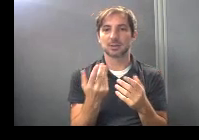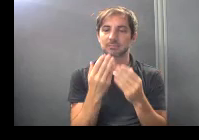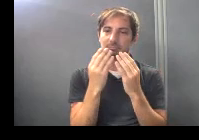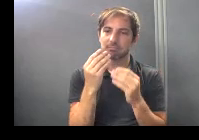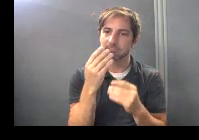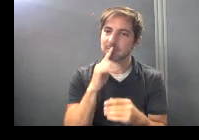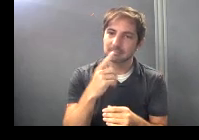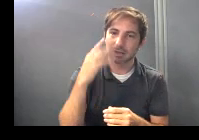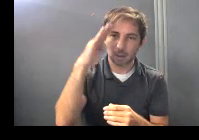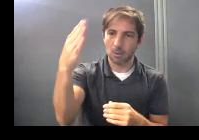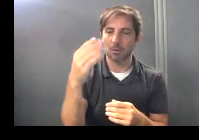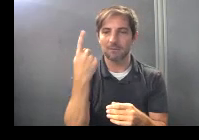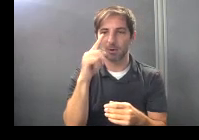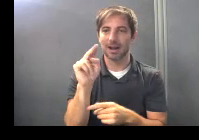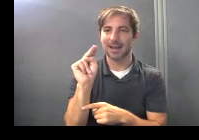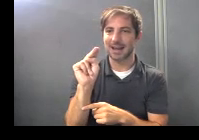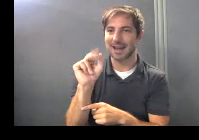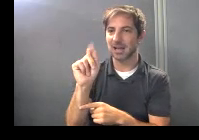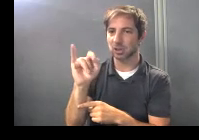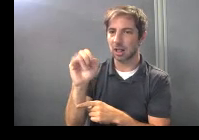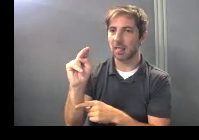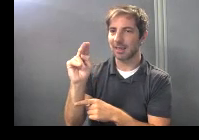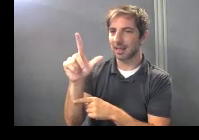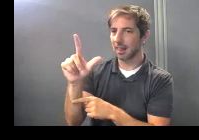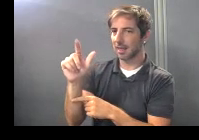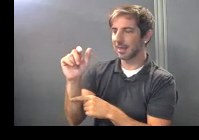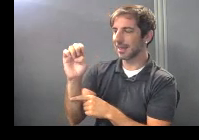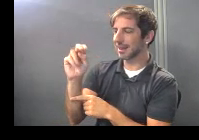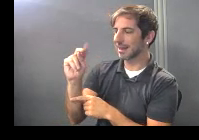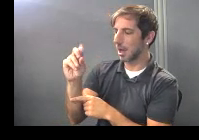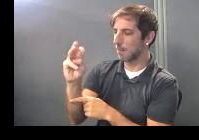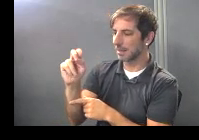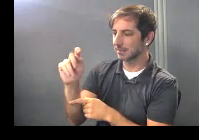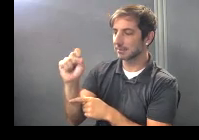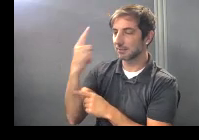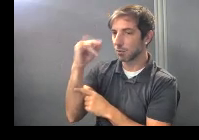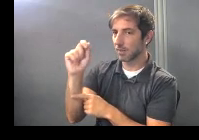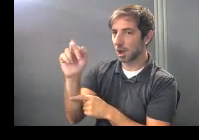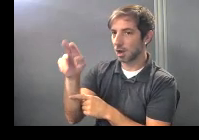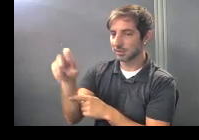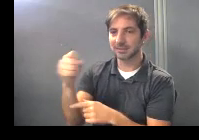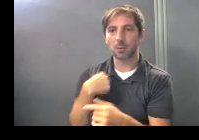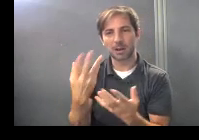NATIONAL ENDOWMENT FOR THE ARTS. I'LL GIVE BACKGROUND ON WHO WE ARE AND LAUNCH